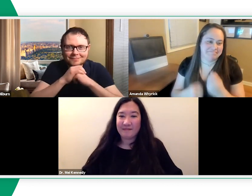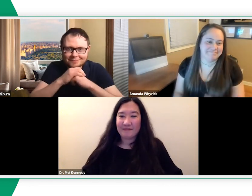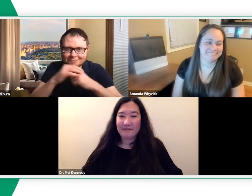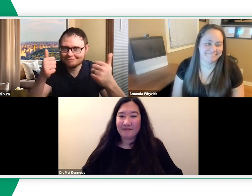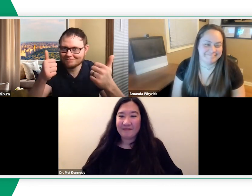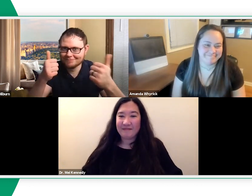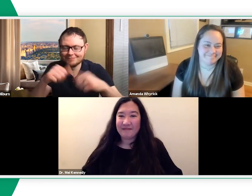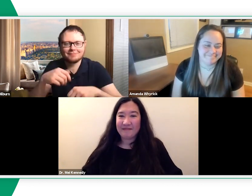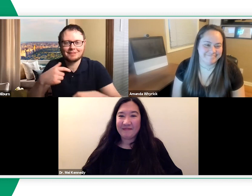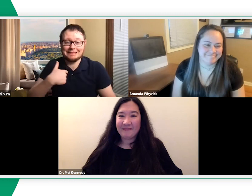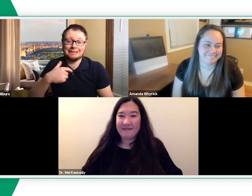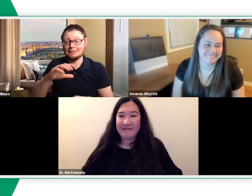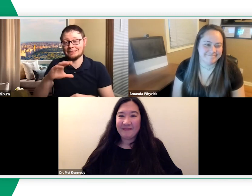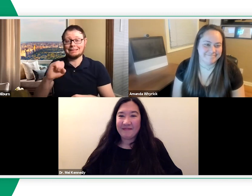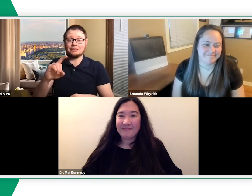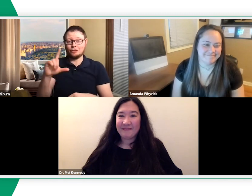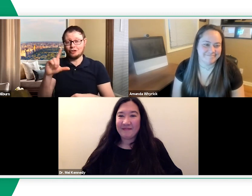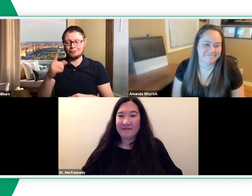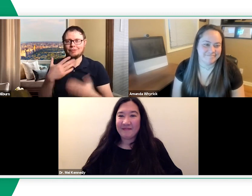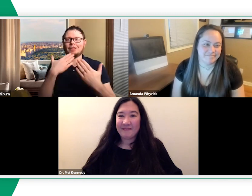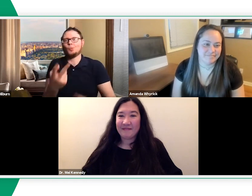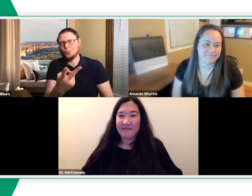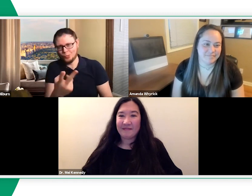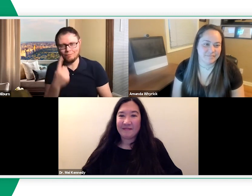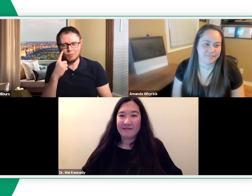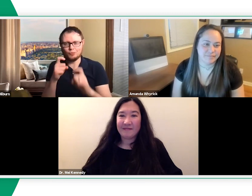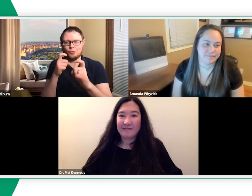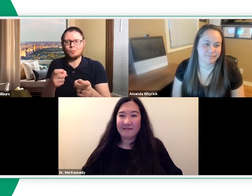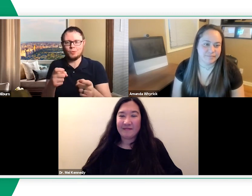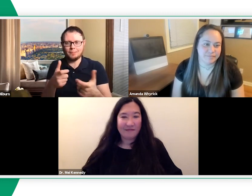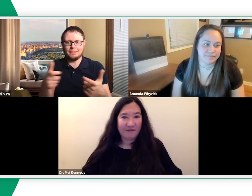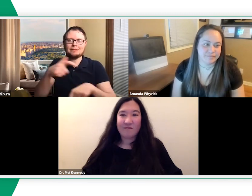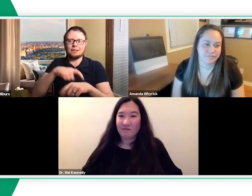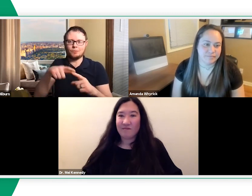I agree. >>BRIAN MILBURN: Fantastic. Well, CSD Learns